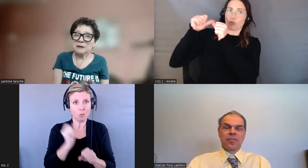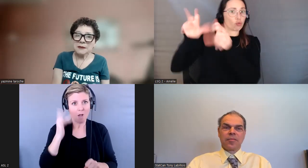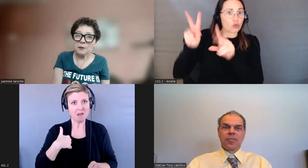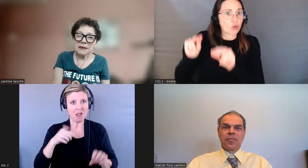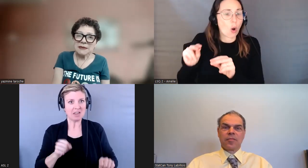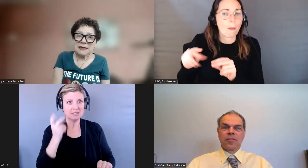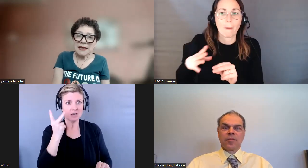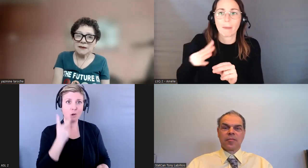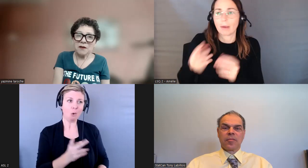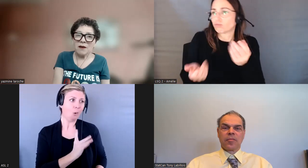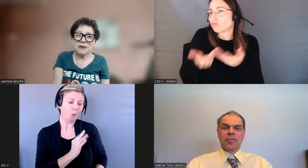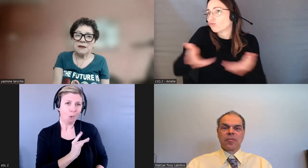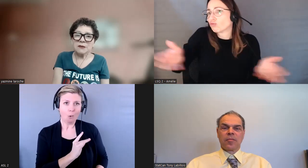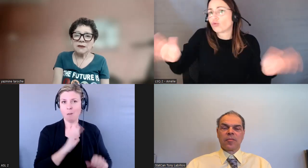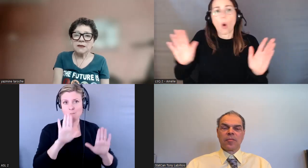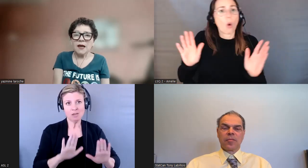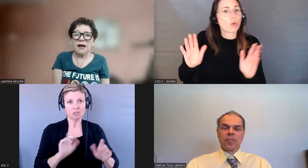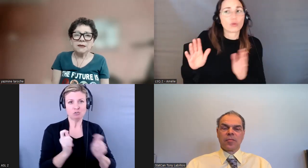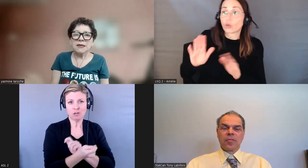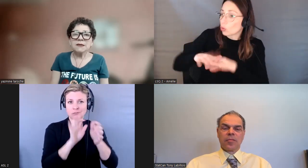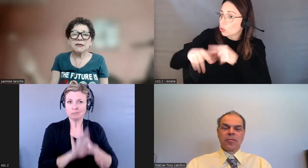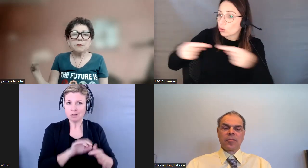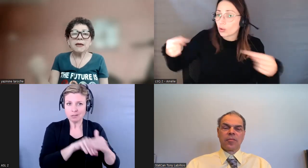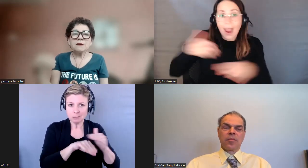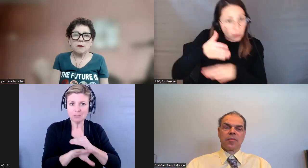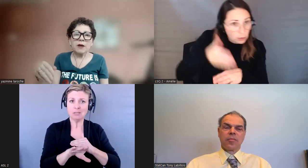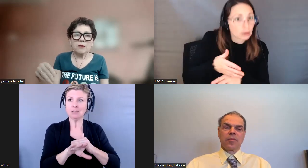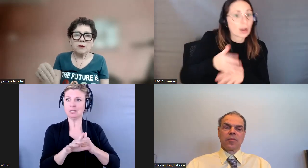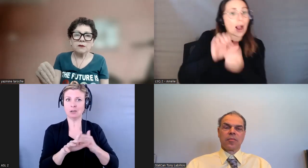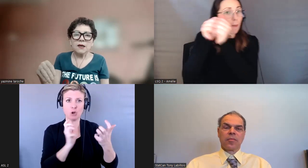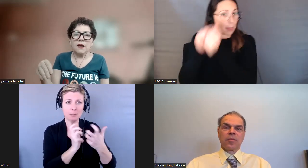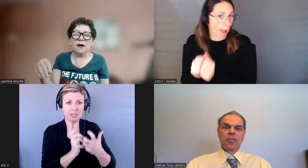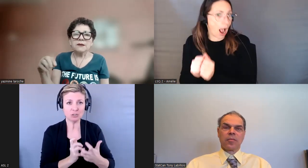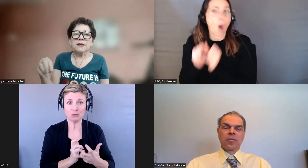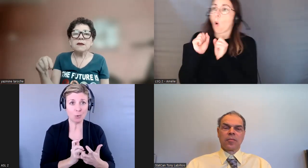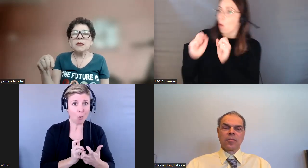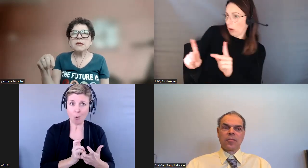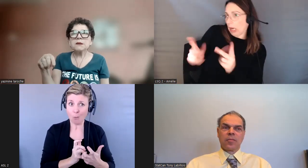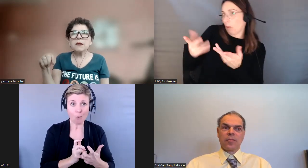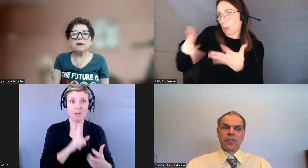accessibility and accommodations I stayed despite the barriers I stayed because I thought